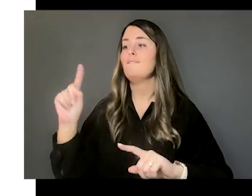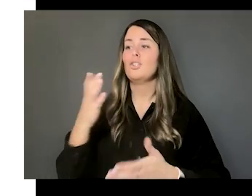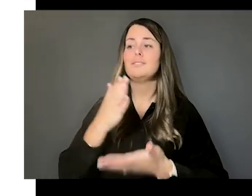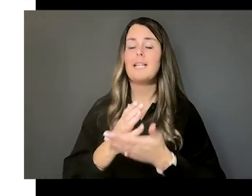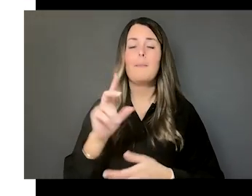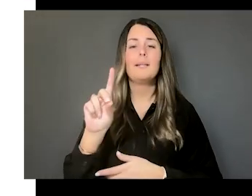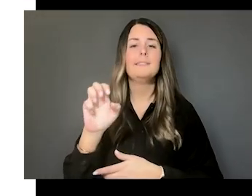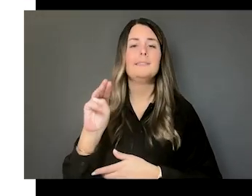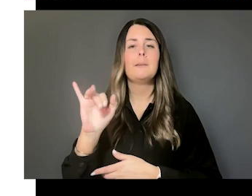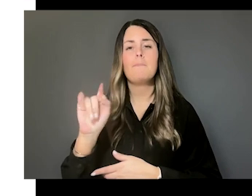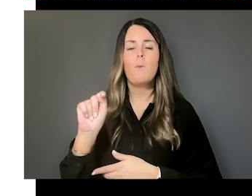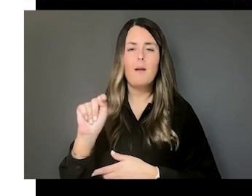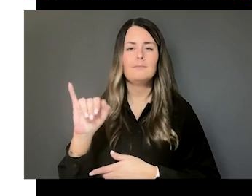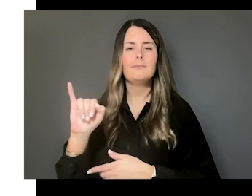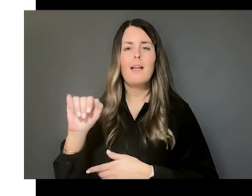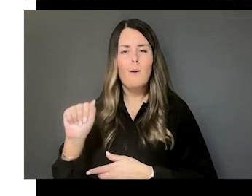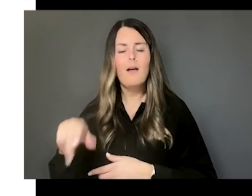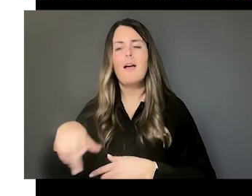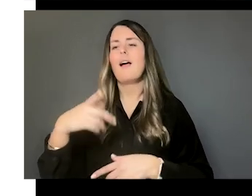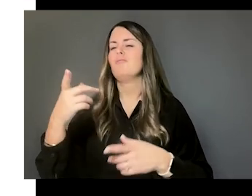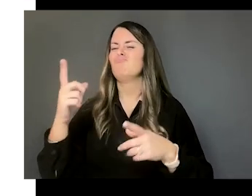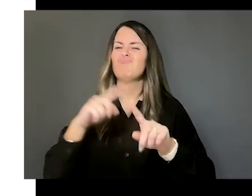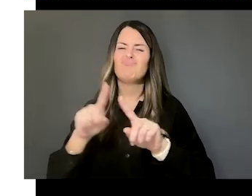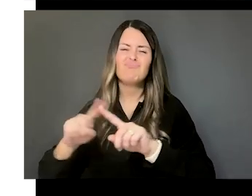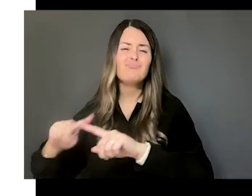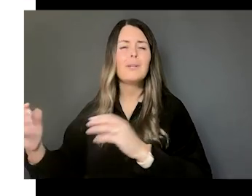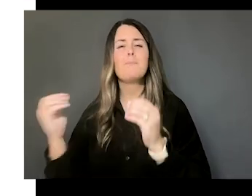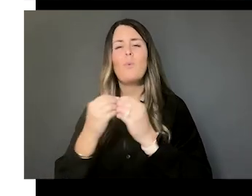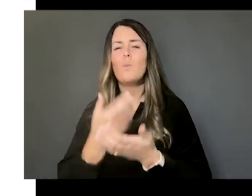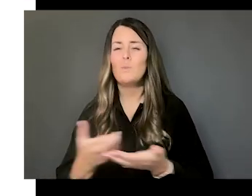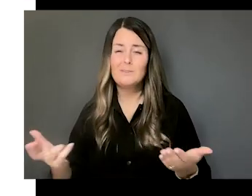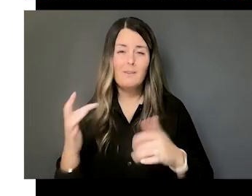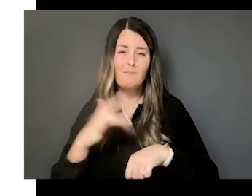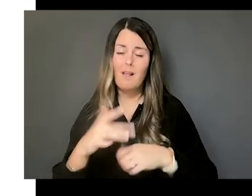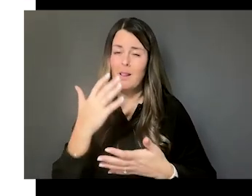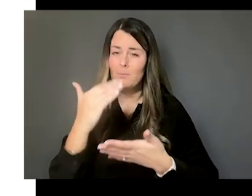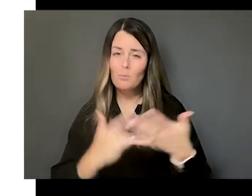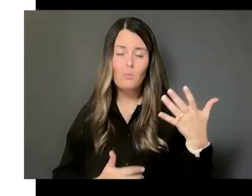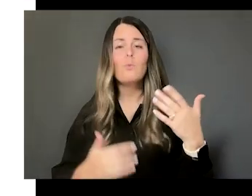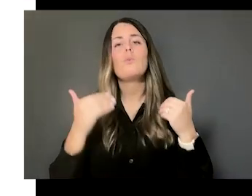conferences and events, case studies, and other engaging and interactive resources. Follow along on our landing page